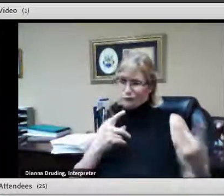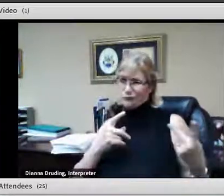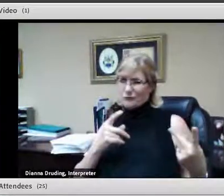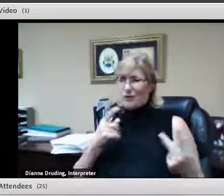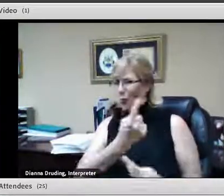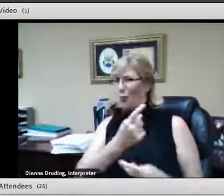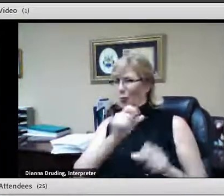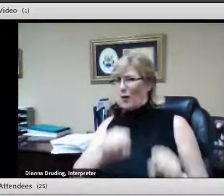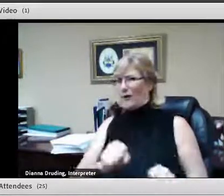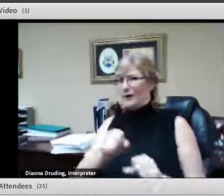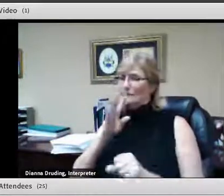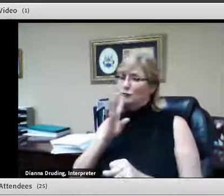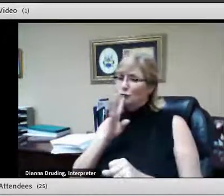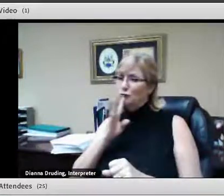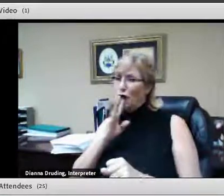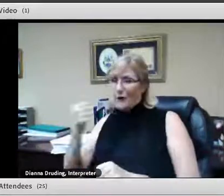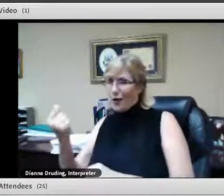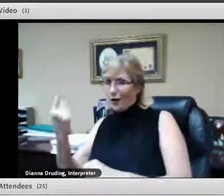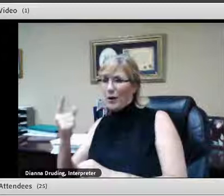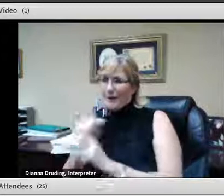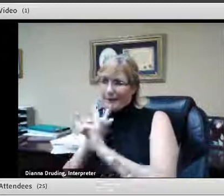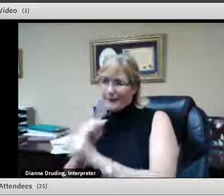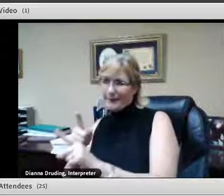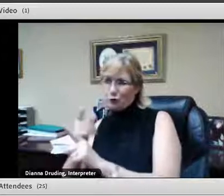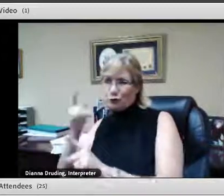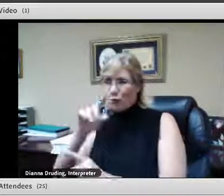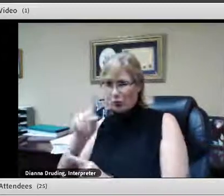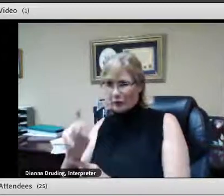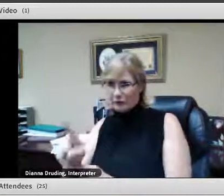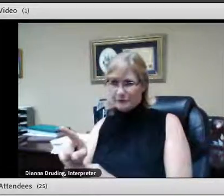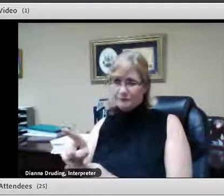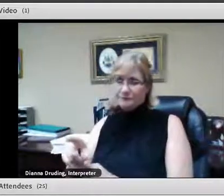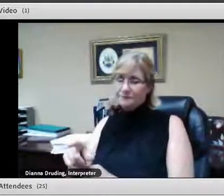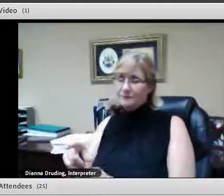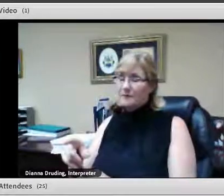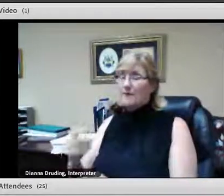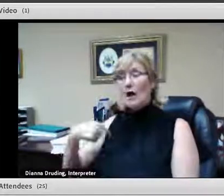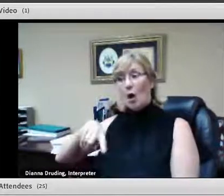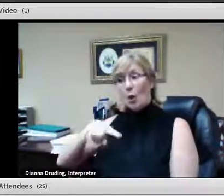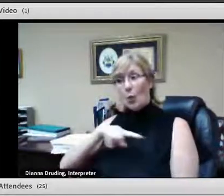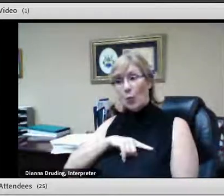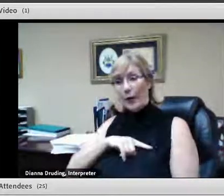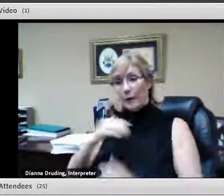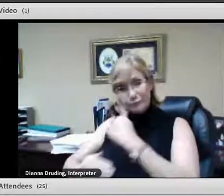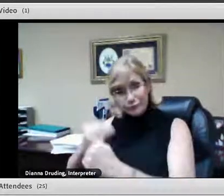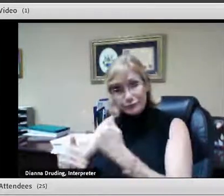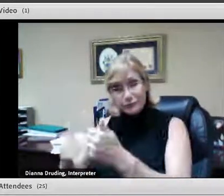while one of us is talking, the other one can be answering questions. Ryan: I get easily distracted. So, we're going to take you through some STEM games here.